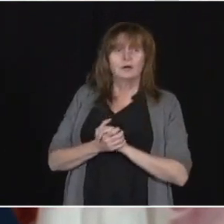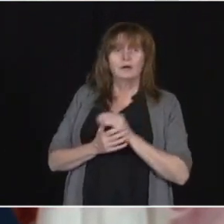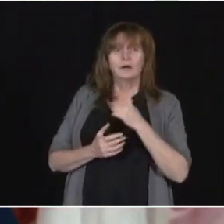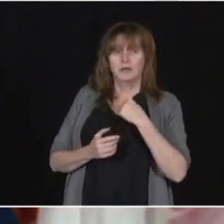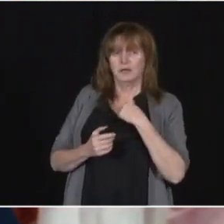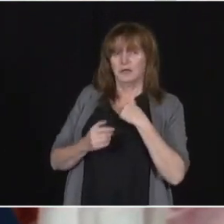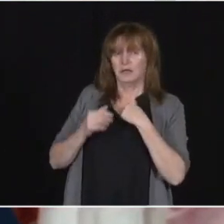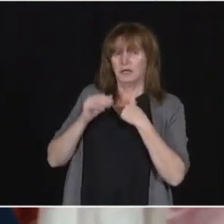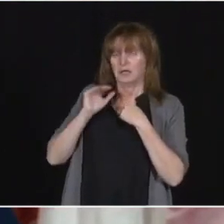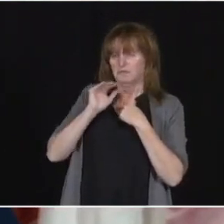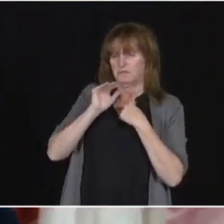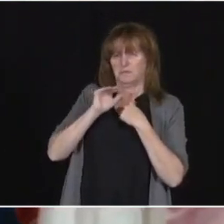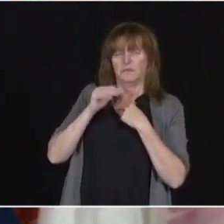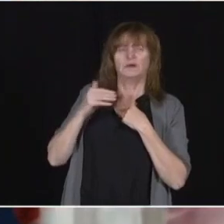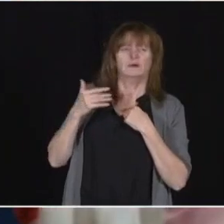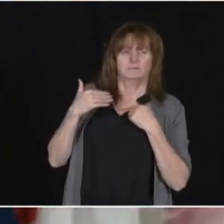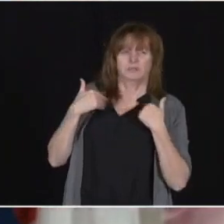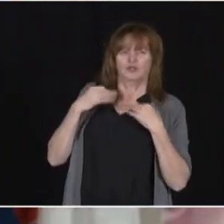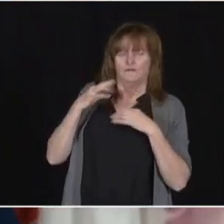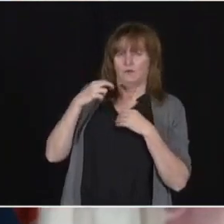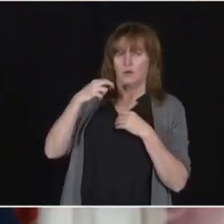(Speaks French)